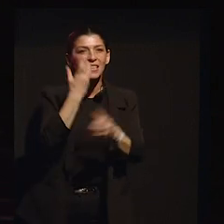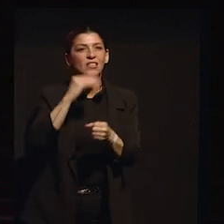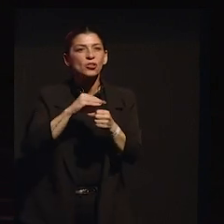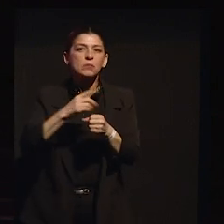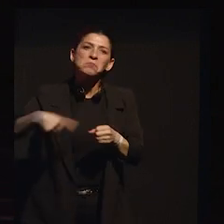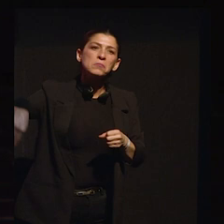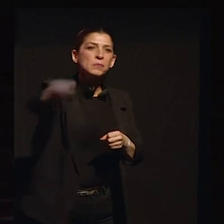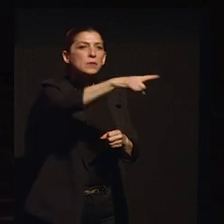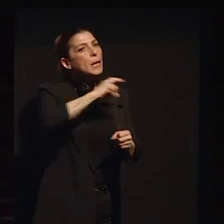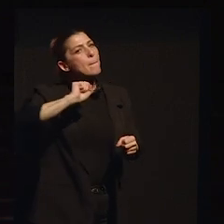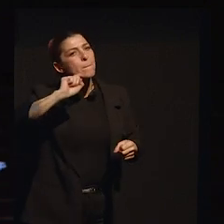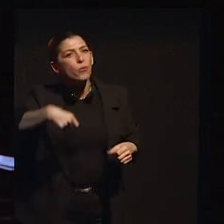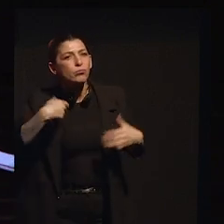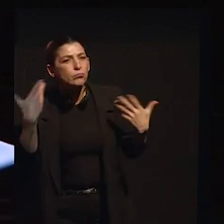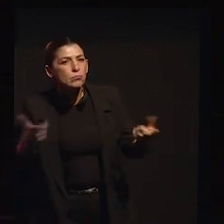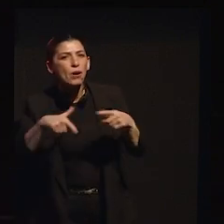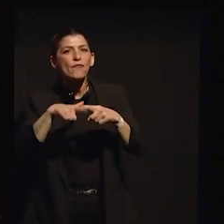I love hula hoops, I recommend hula hoops.